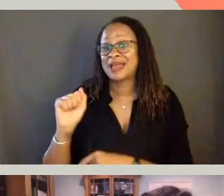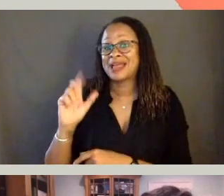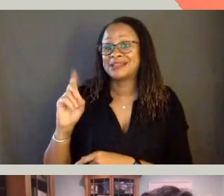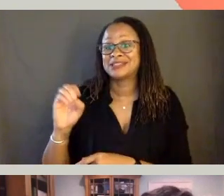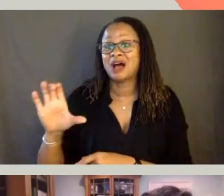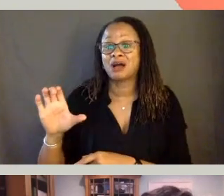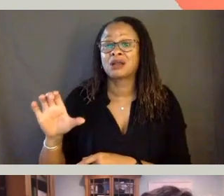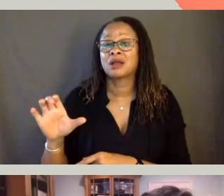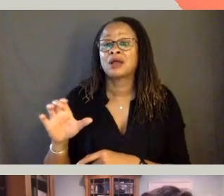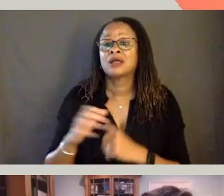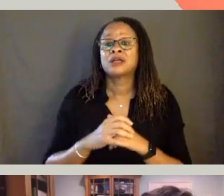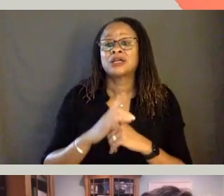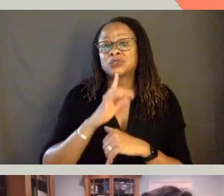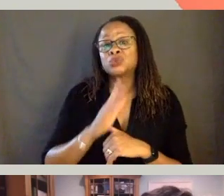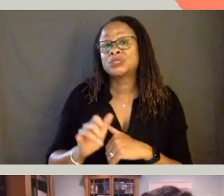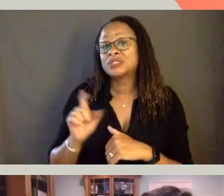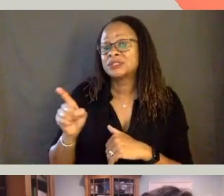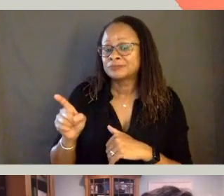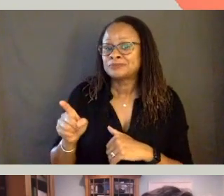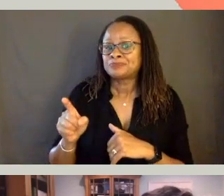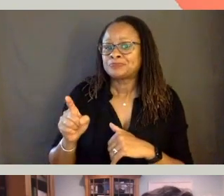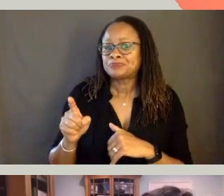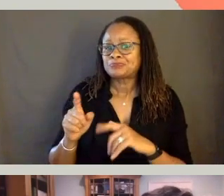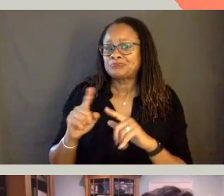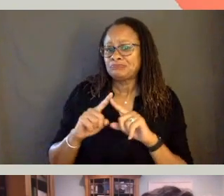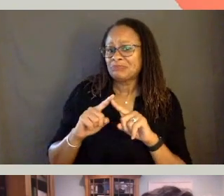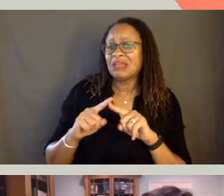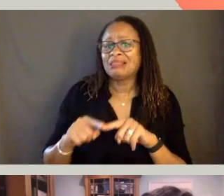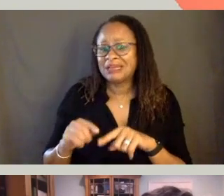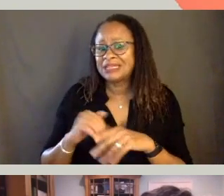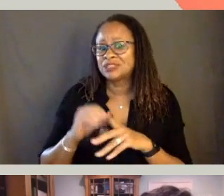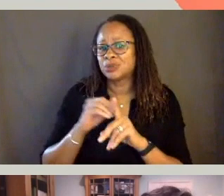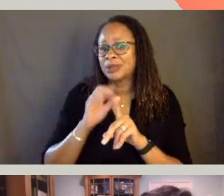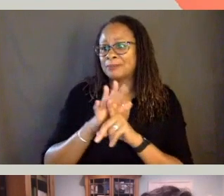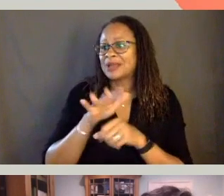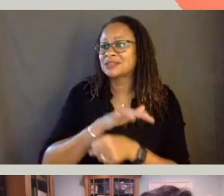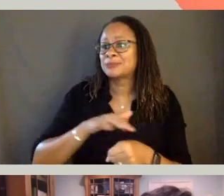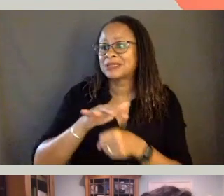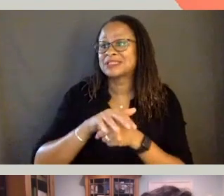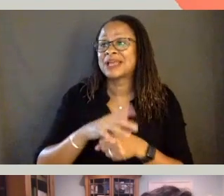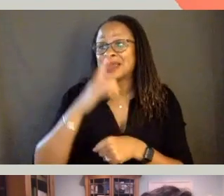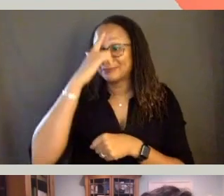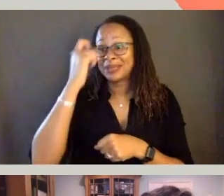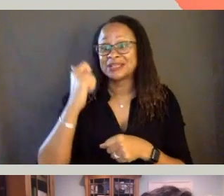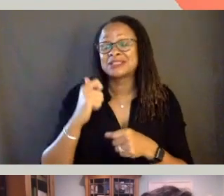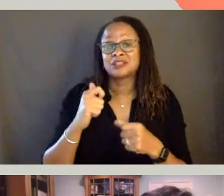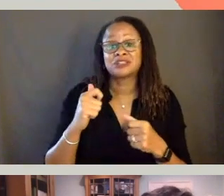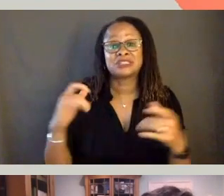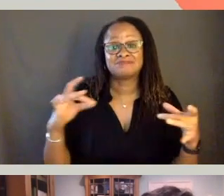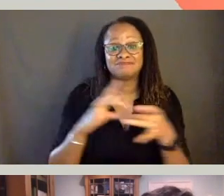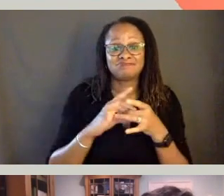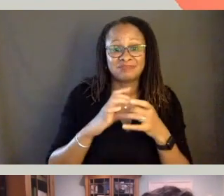is really sort of leaning into like the impact space, because there is an affinity with documentary filmmaking